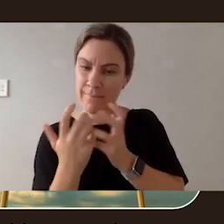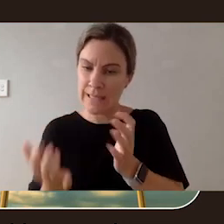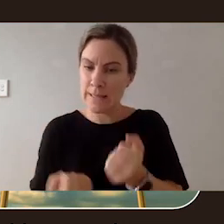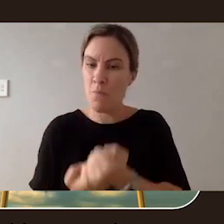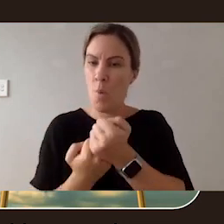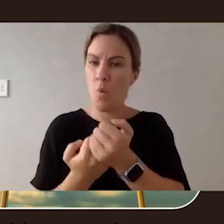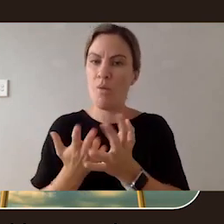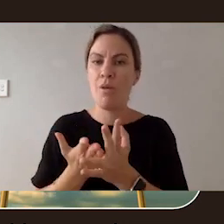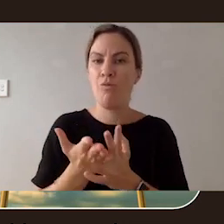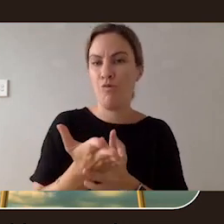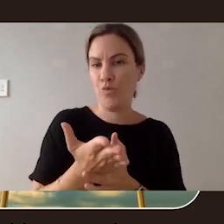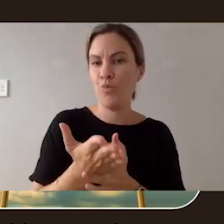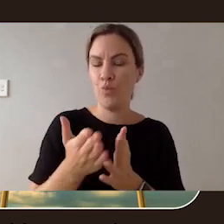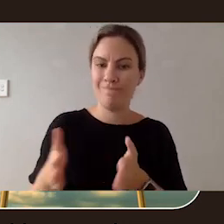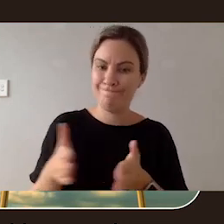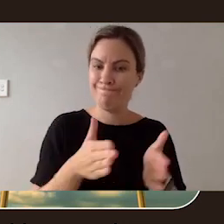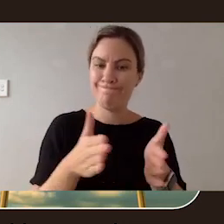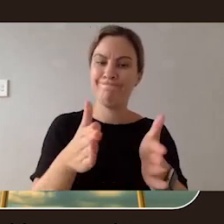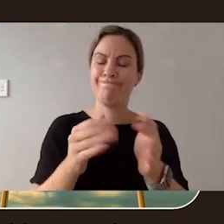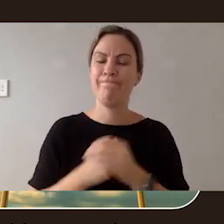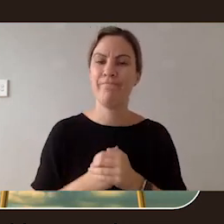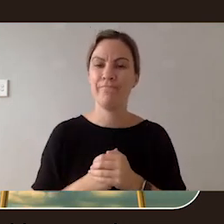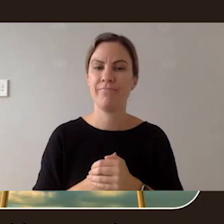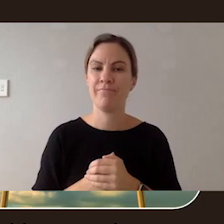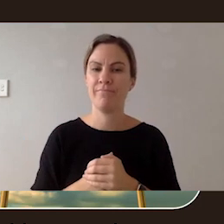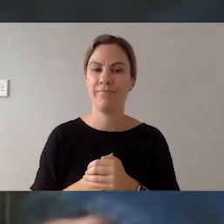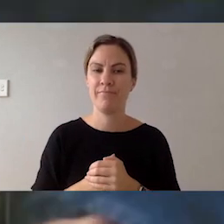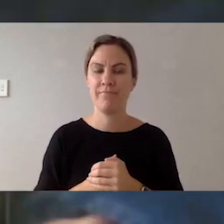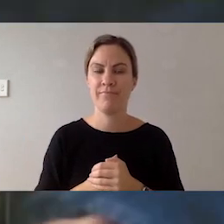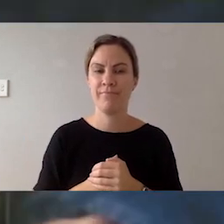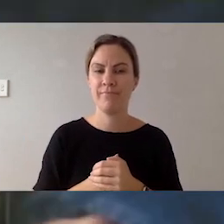to show you're a leader worth following. Part of this is around -